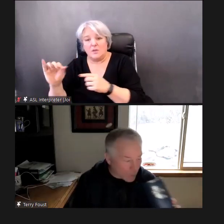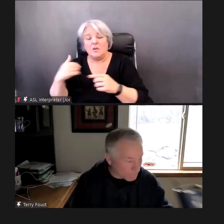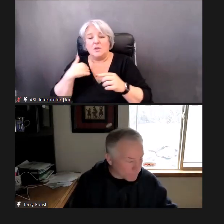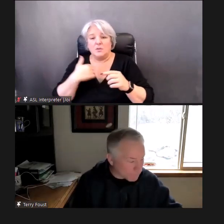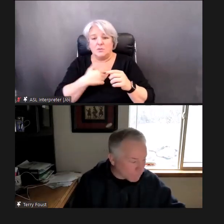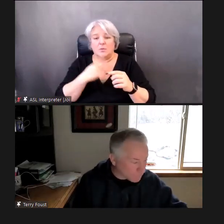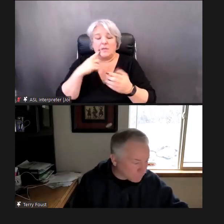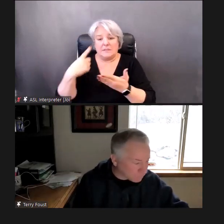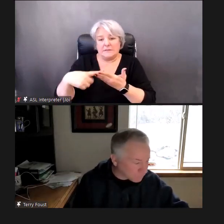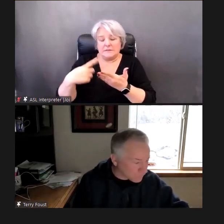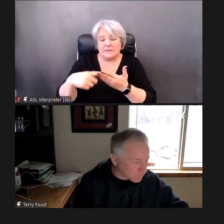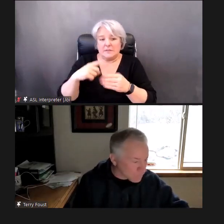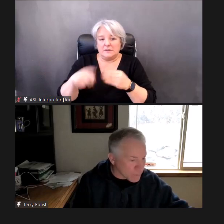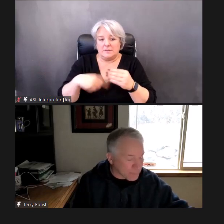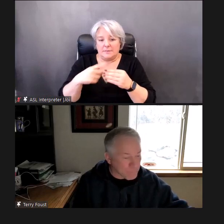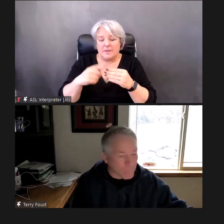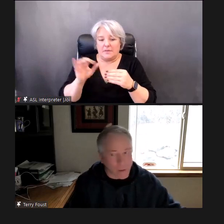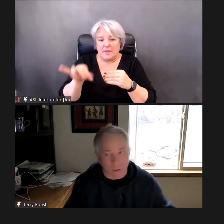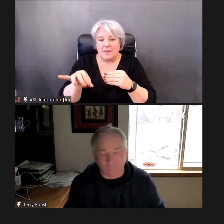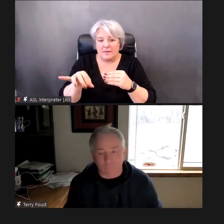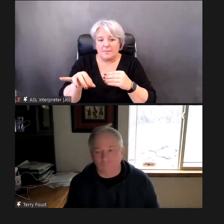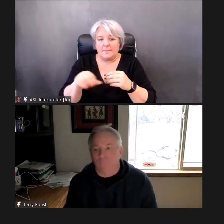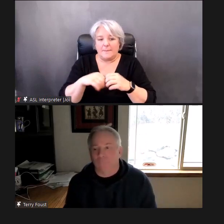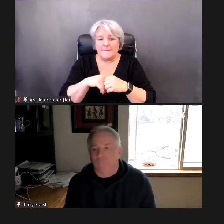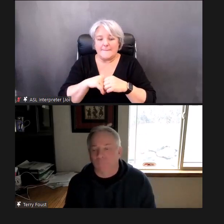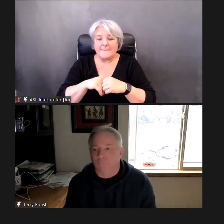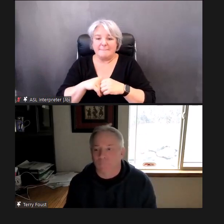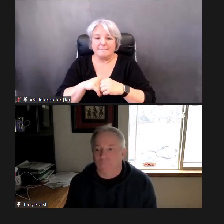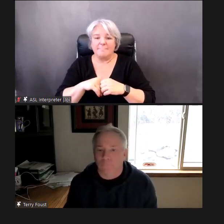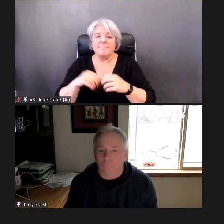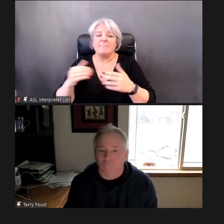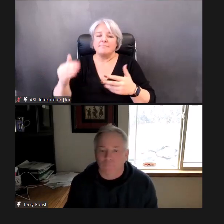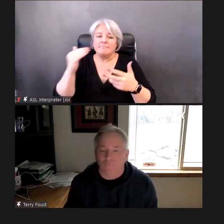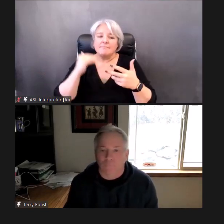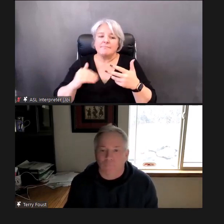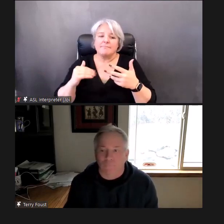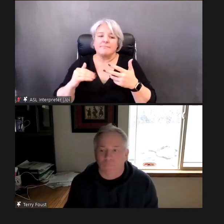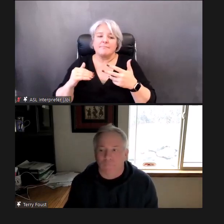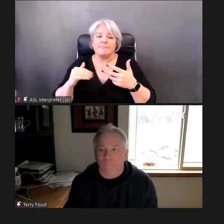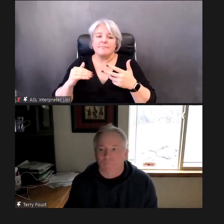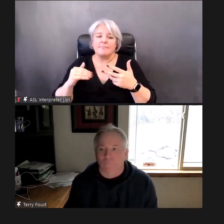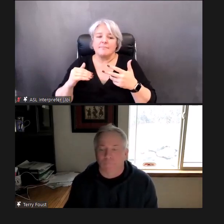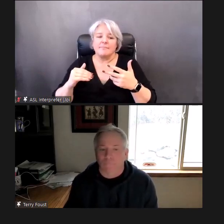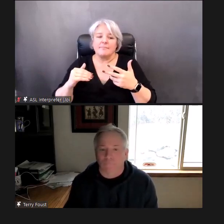about about that and um then we'll talk